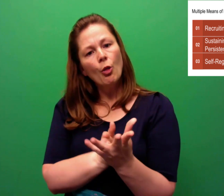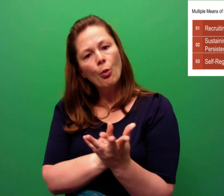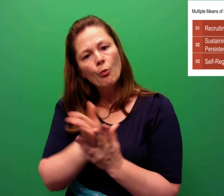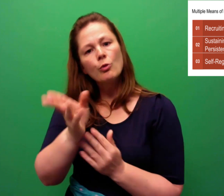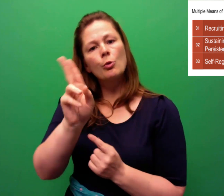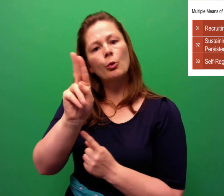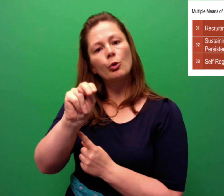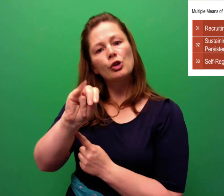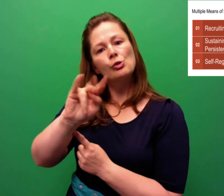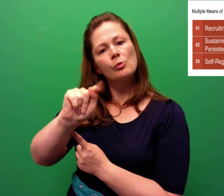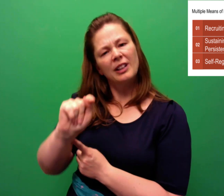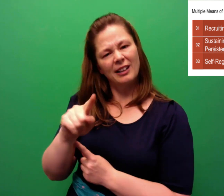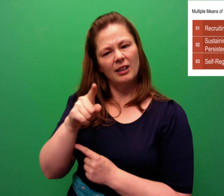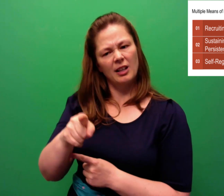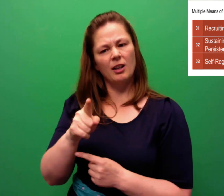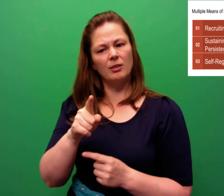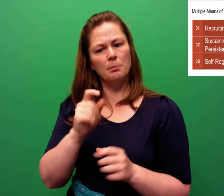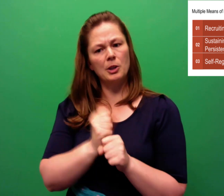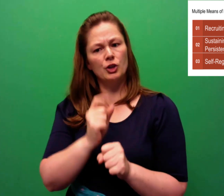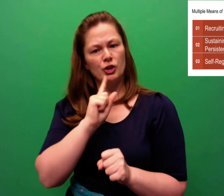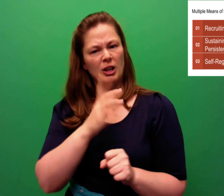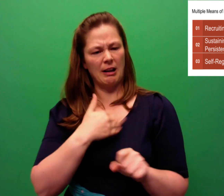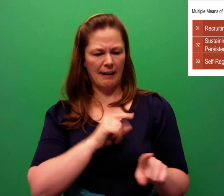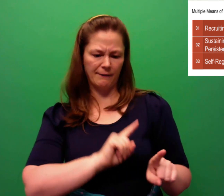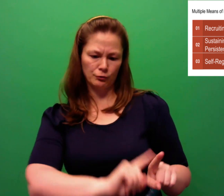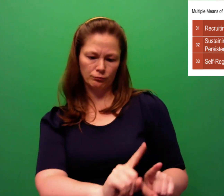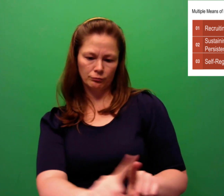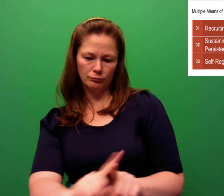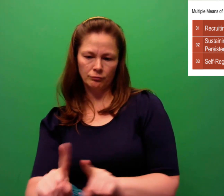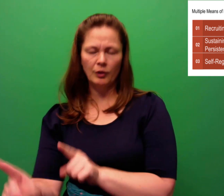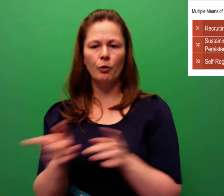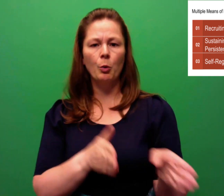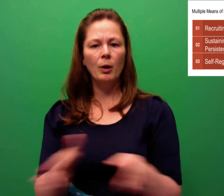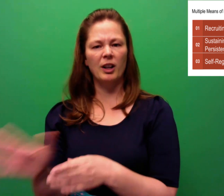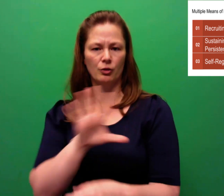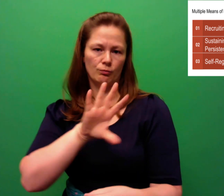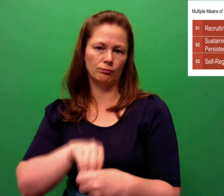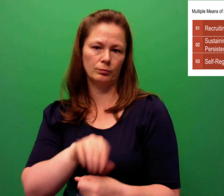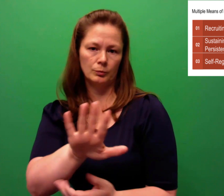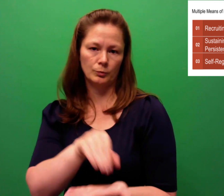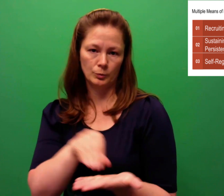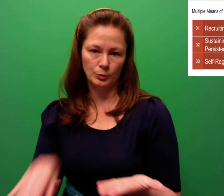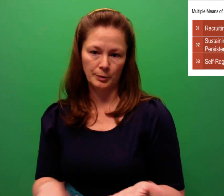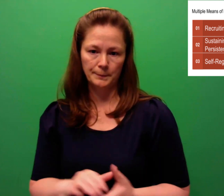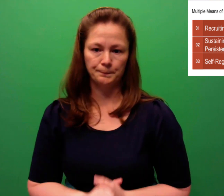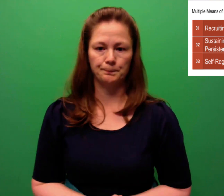is important to provide multiple ways to engage students through the unit.